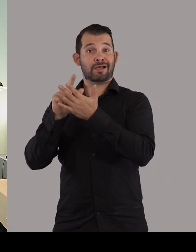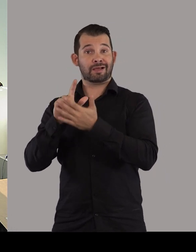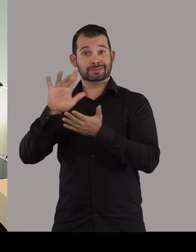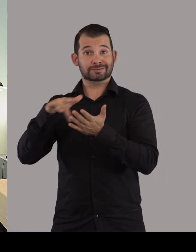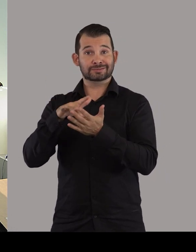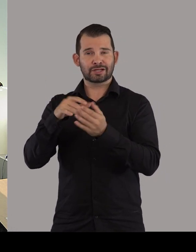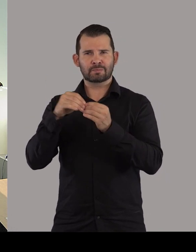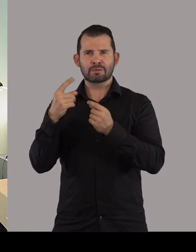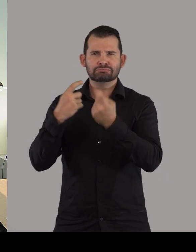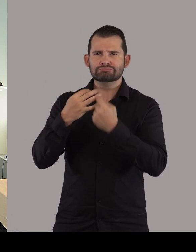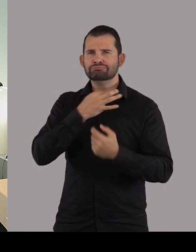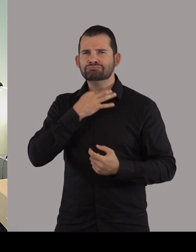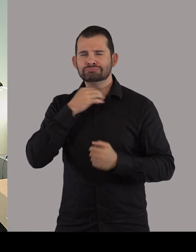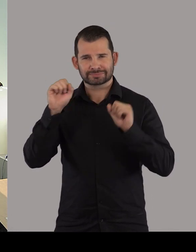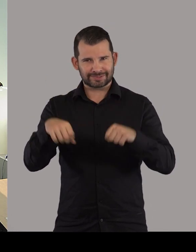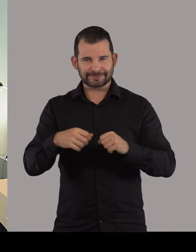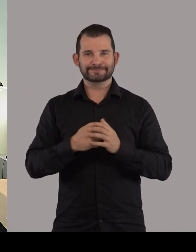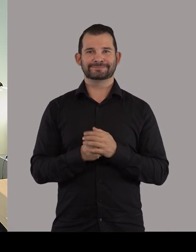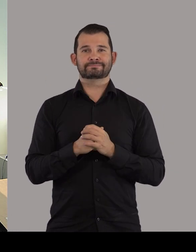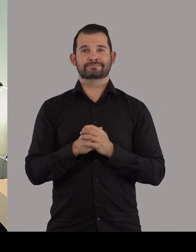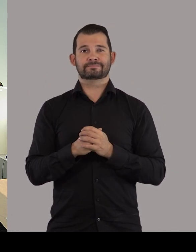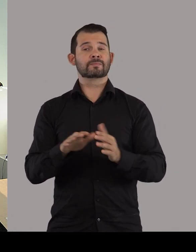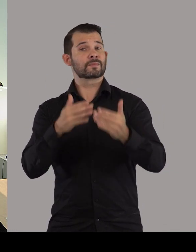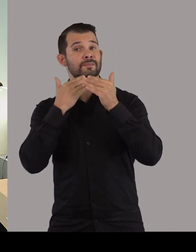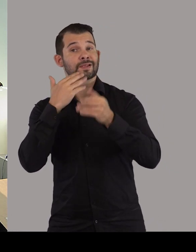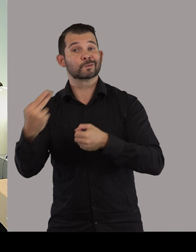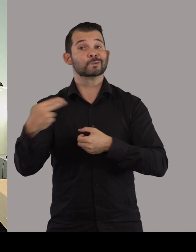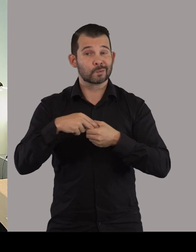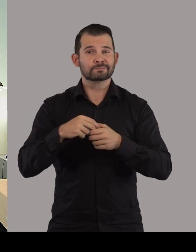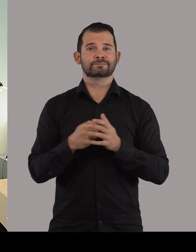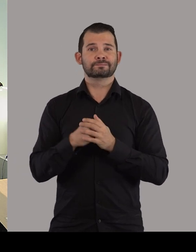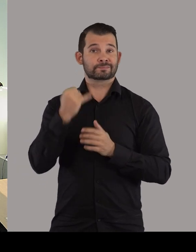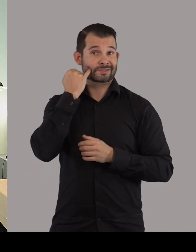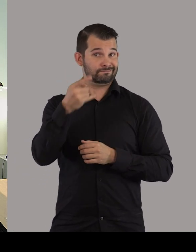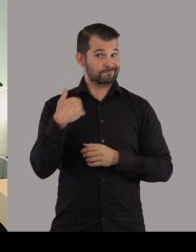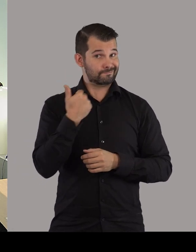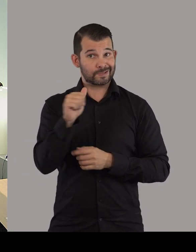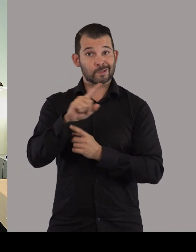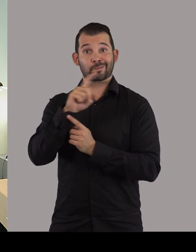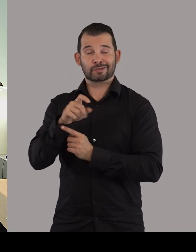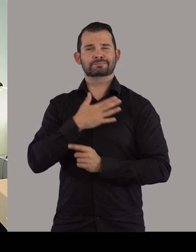Thank you for joining us. If you have any questions please contact our office at